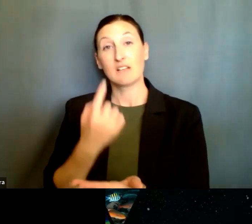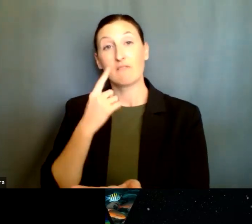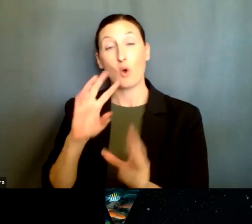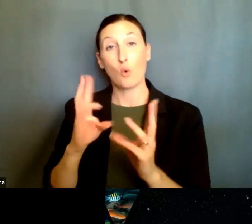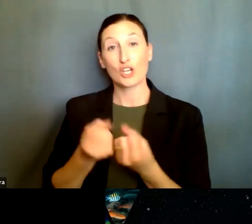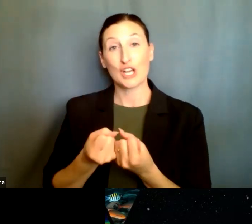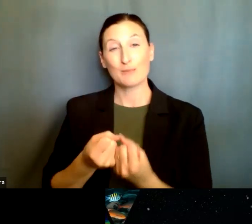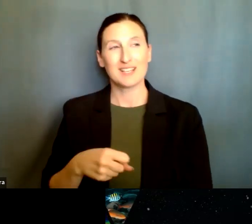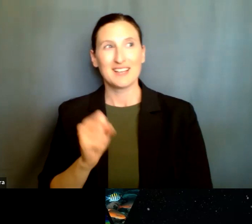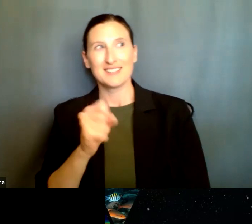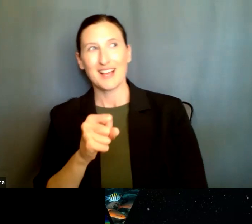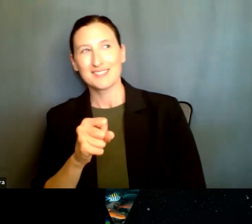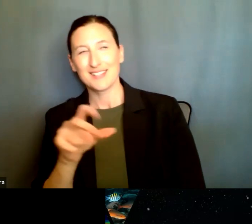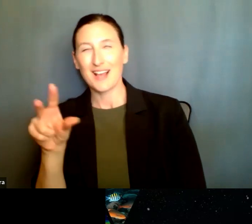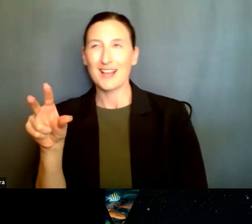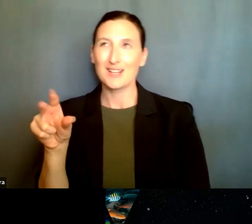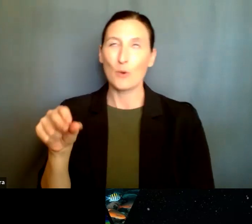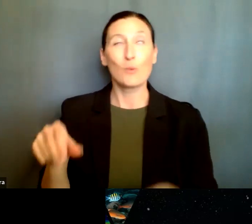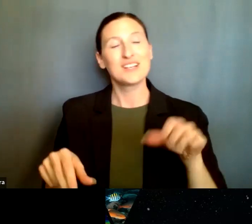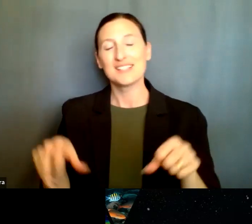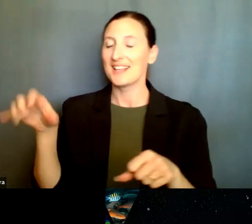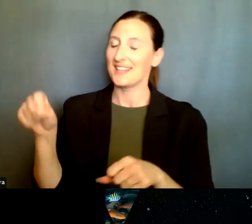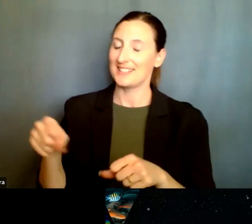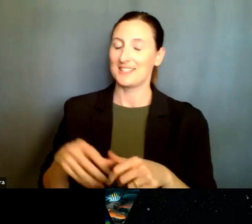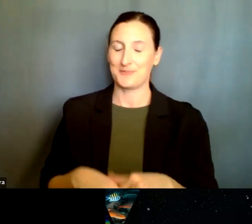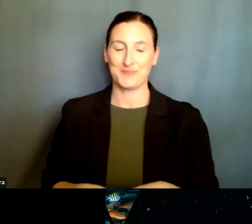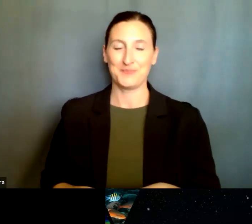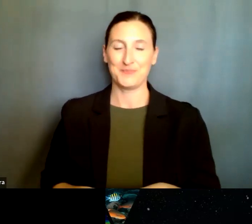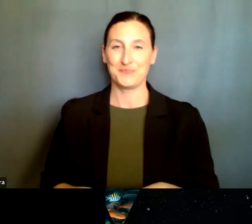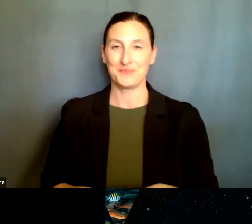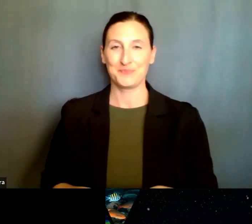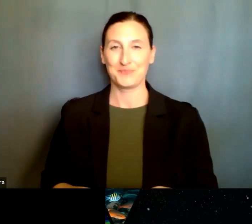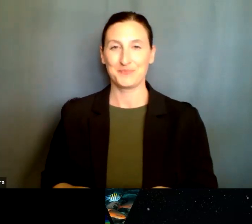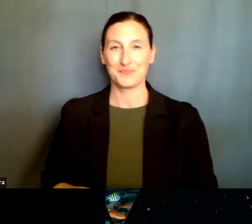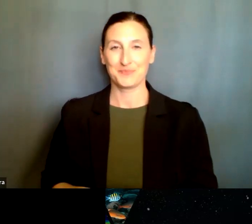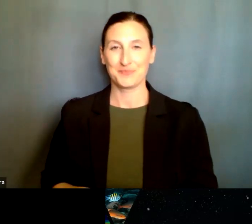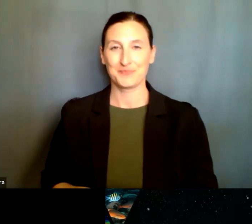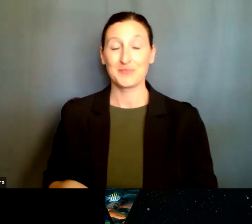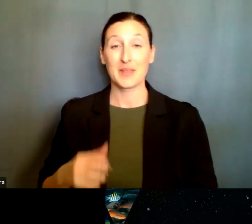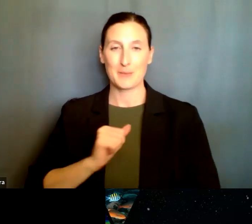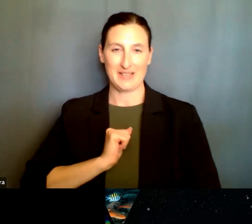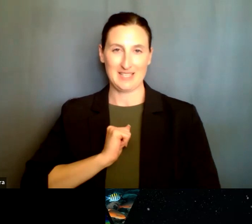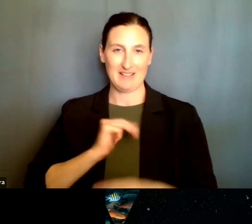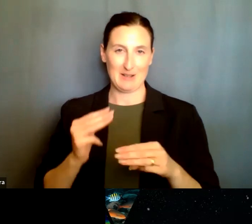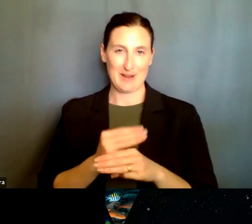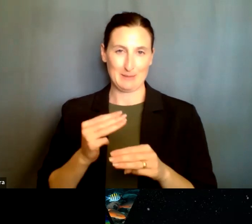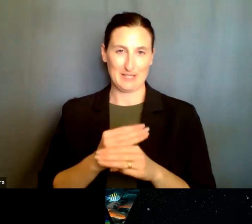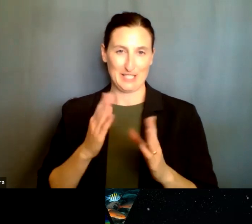Maybe, yes and yes. I'm a mathematician in Division of Mathematical